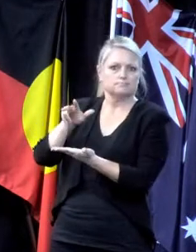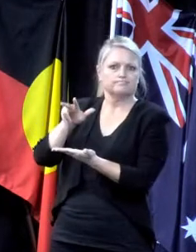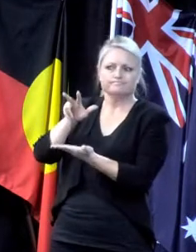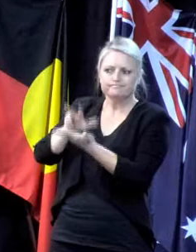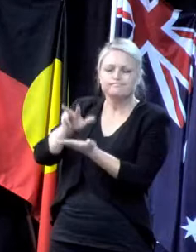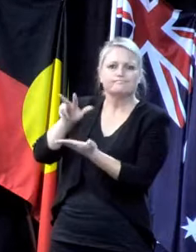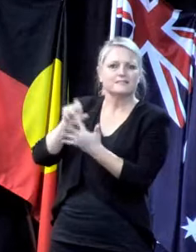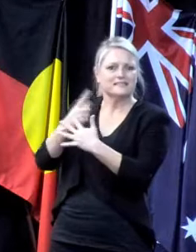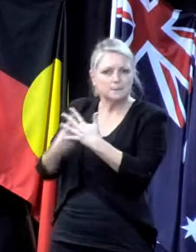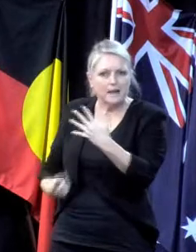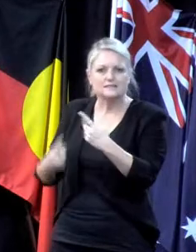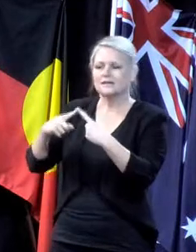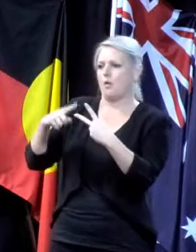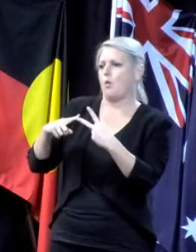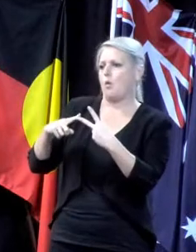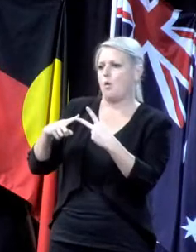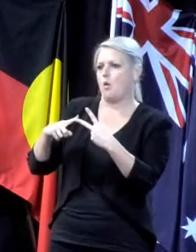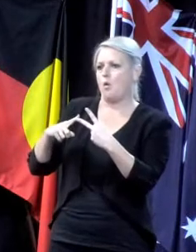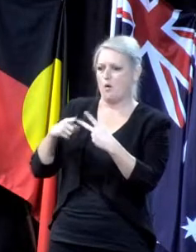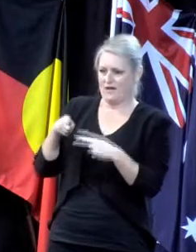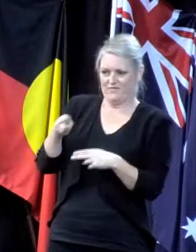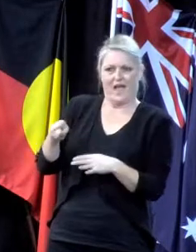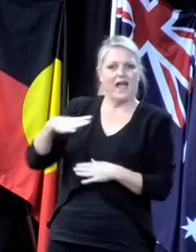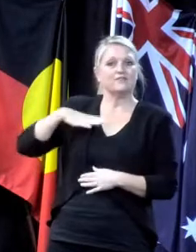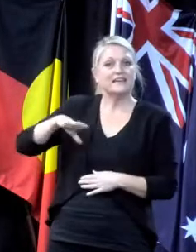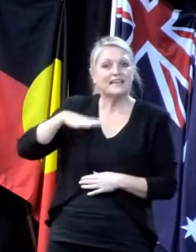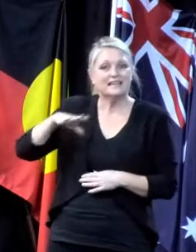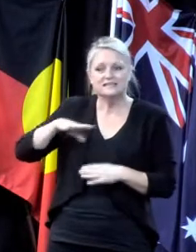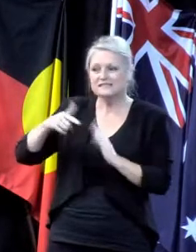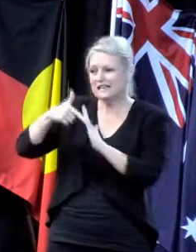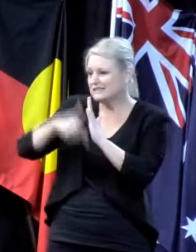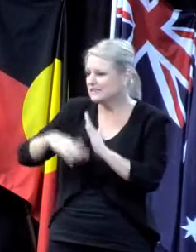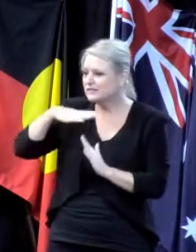as having needs, intensive needs, or needs and behavior,